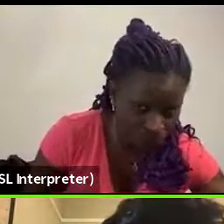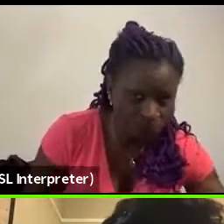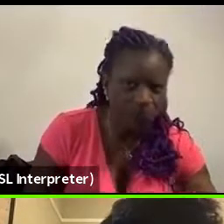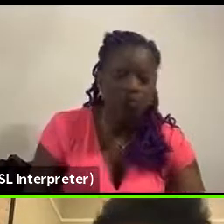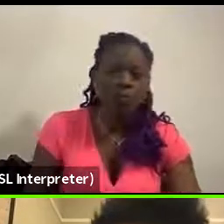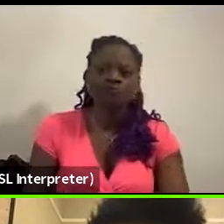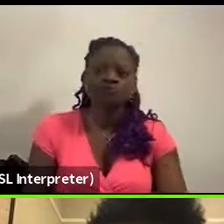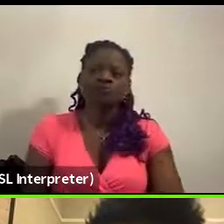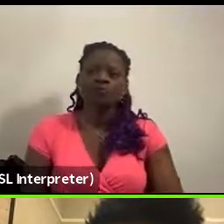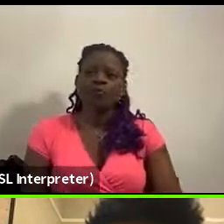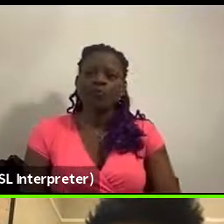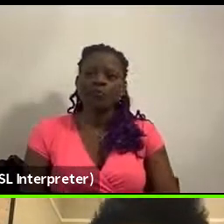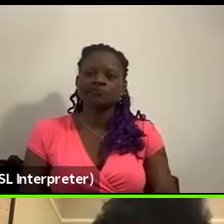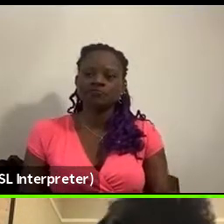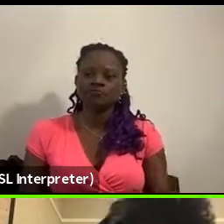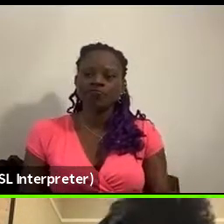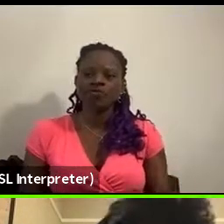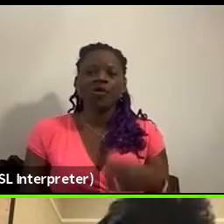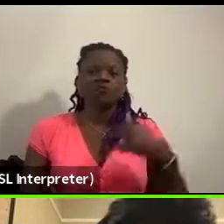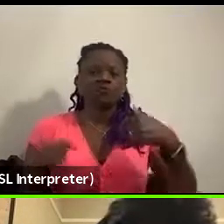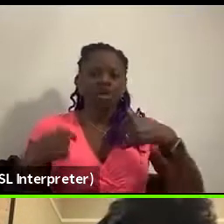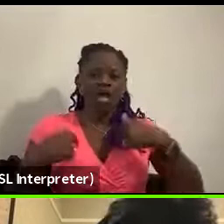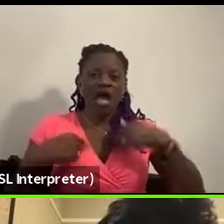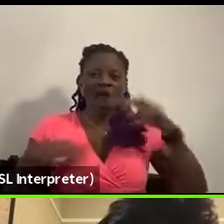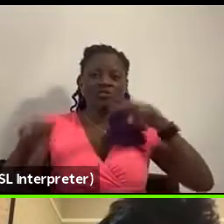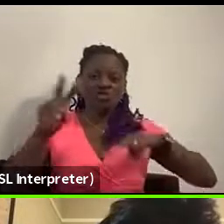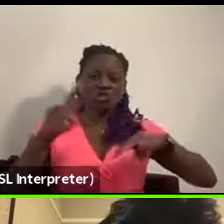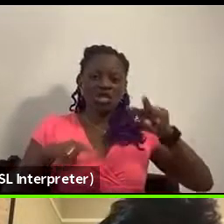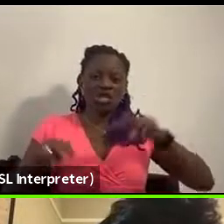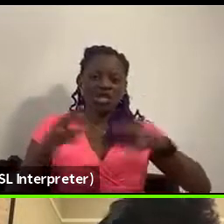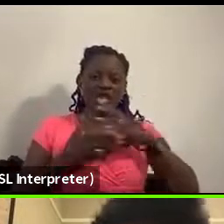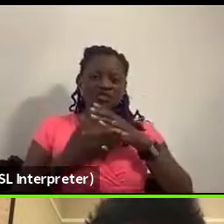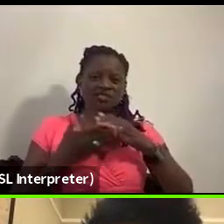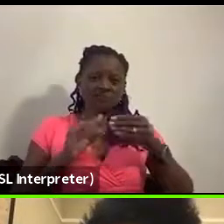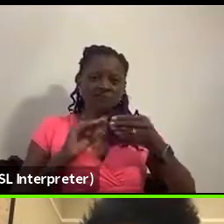I'm looking at some of the numbers, and I think when you do those surveys,